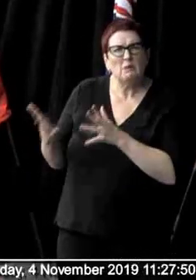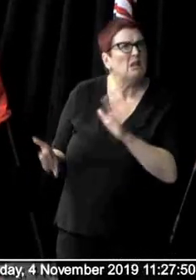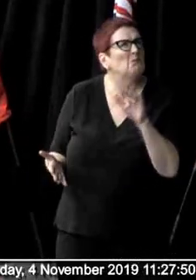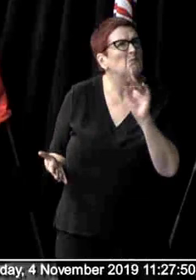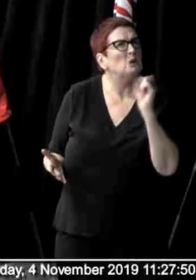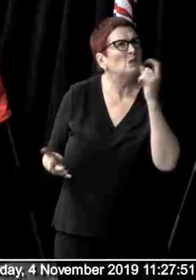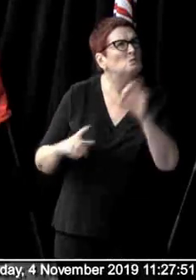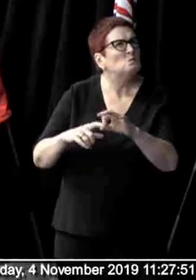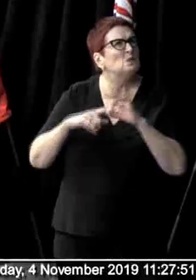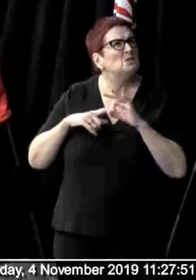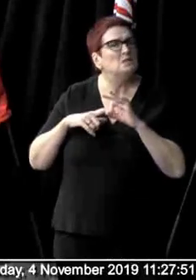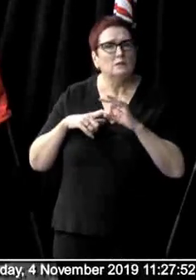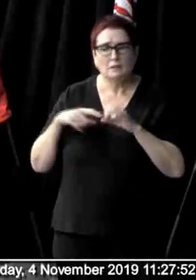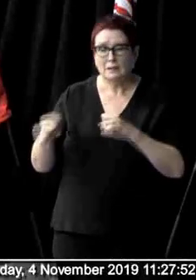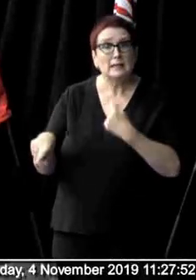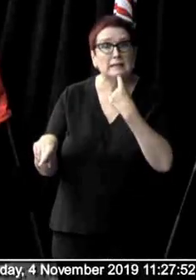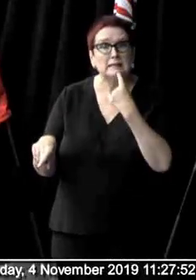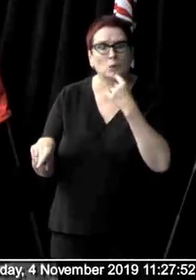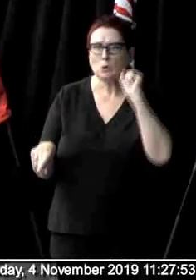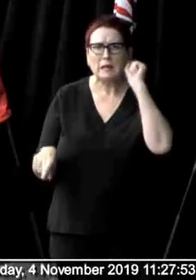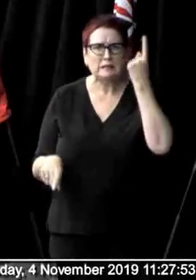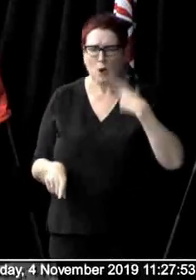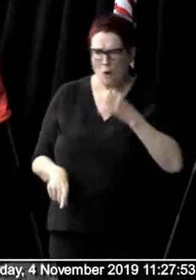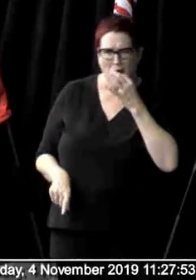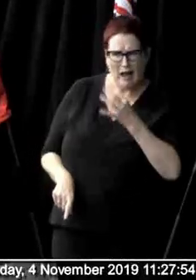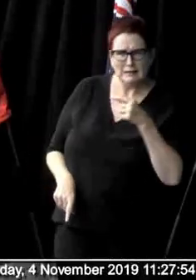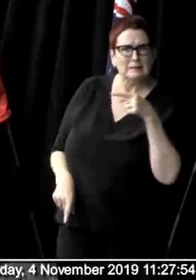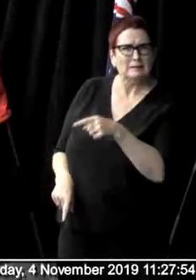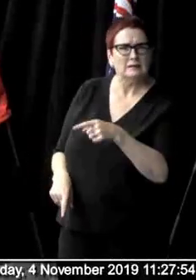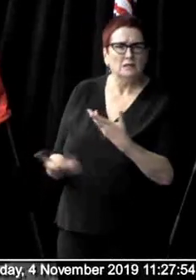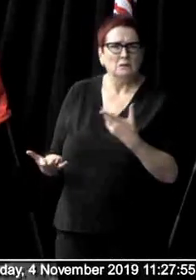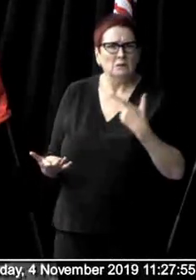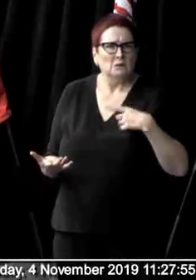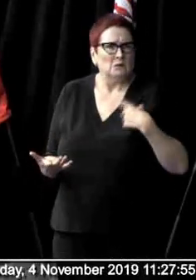He couldn’t understand why he would be asked what it was like to be in a class